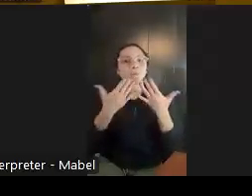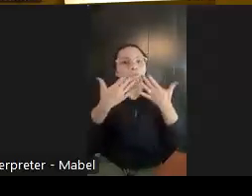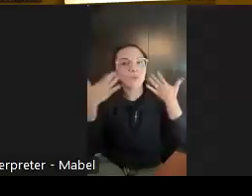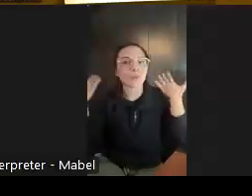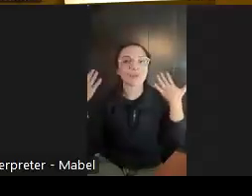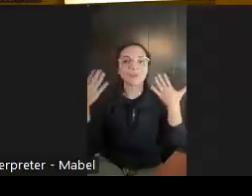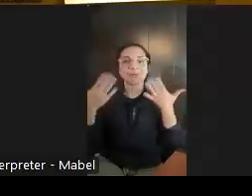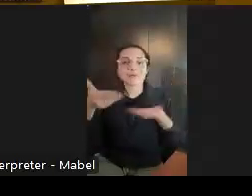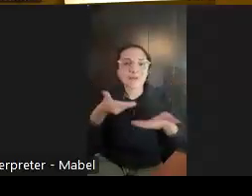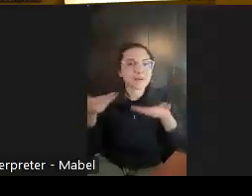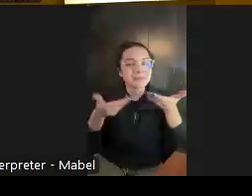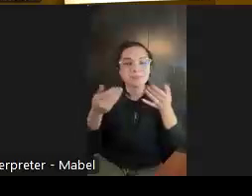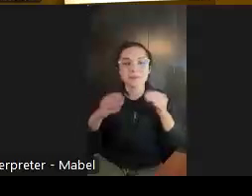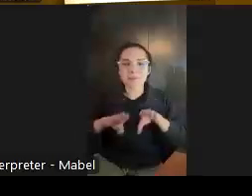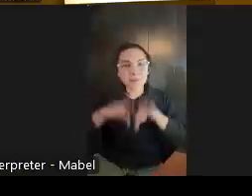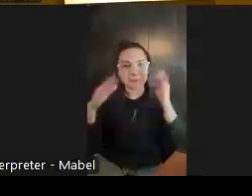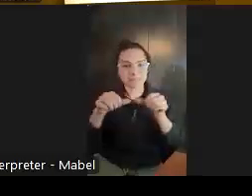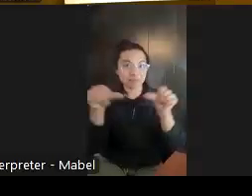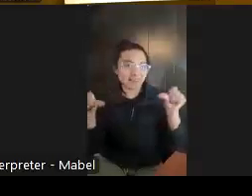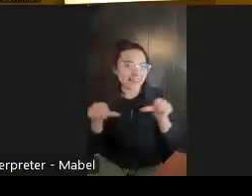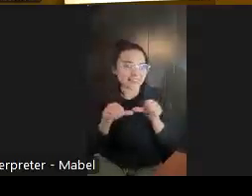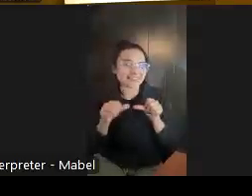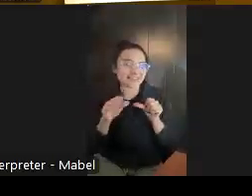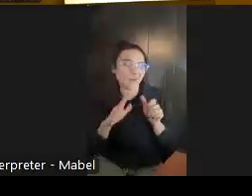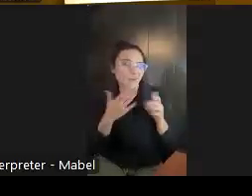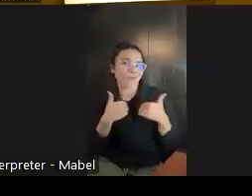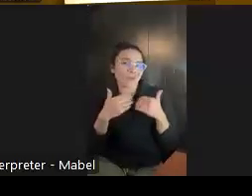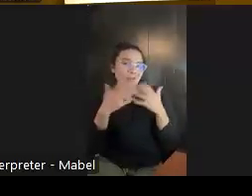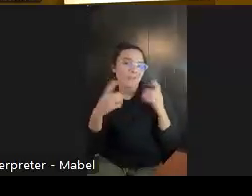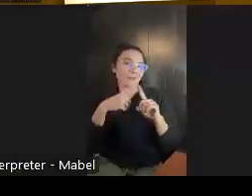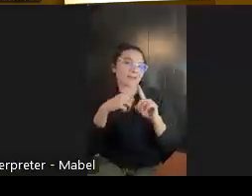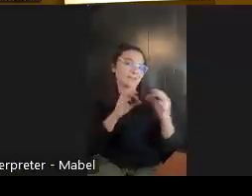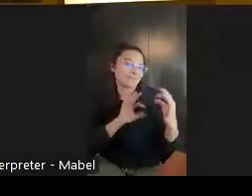lot of POS POS feedback about that room but so eligibility for walk-ins who who's welcome to